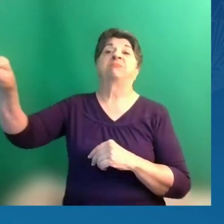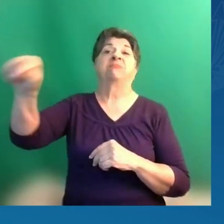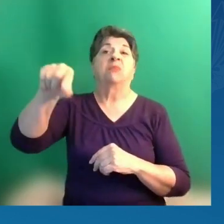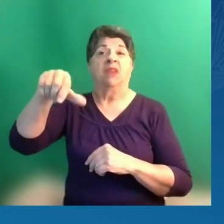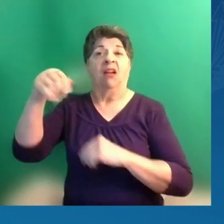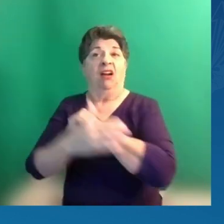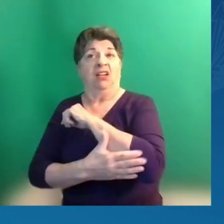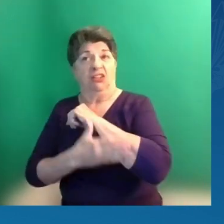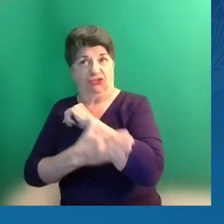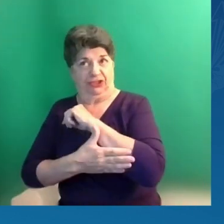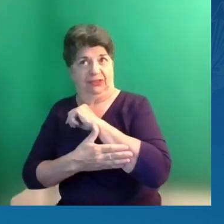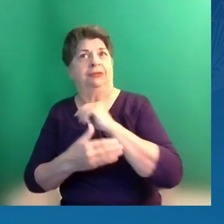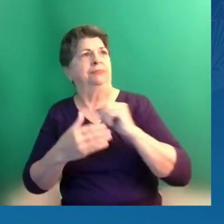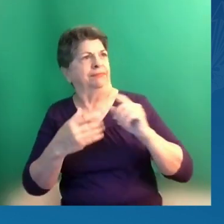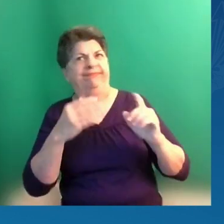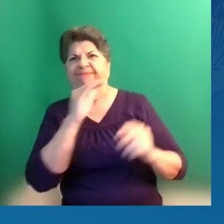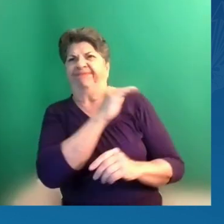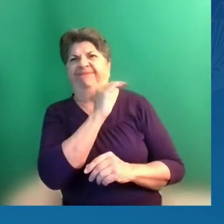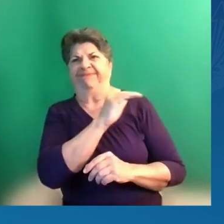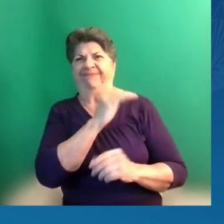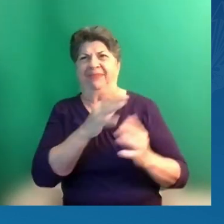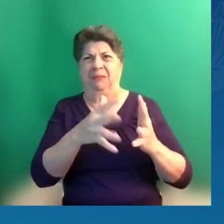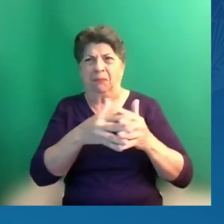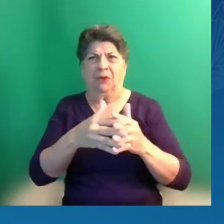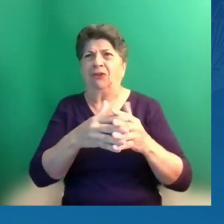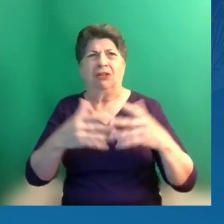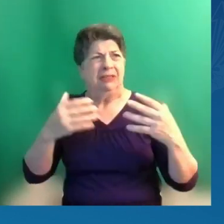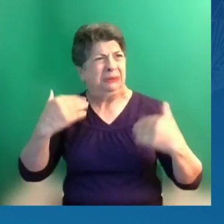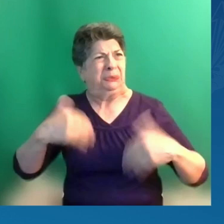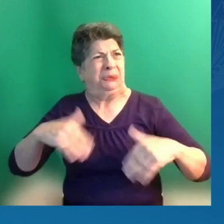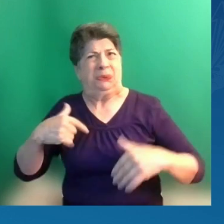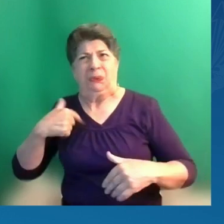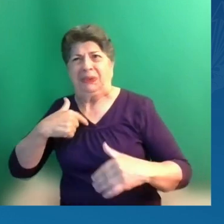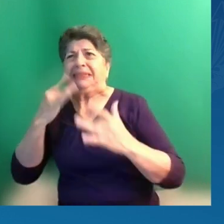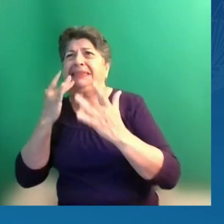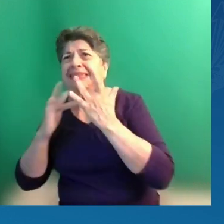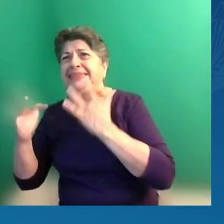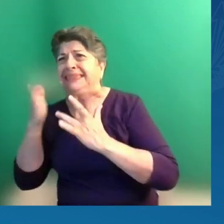both at home and abroad. In fact, many of the security implications of climate change